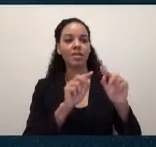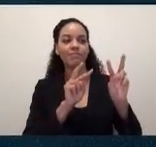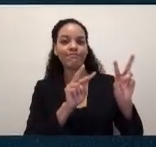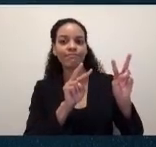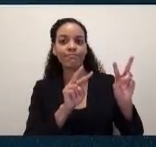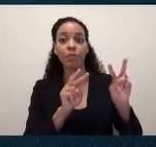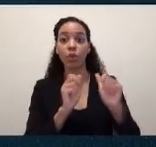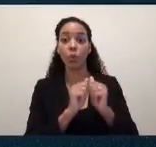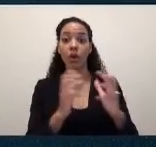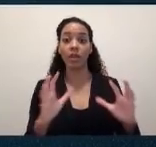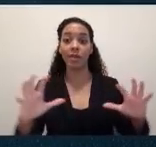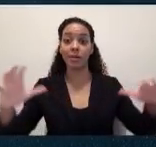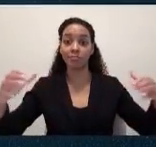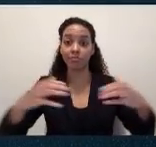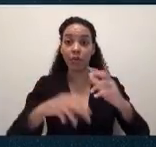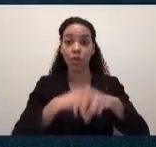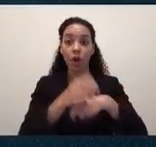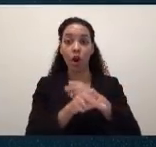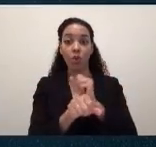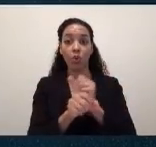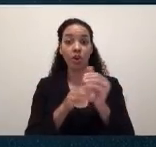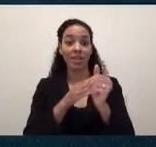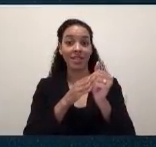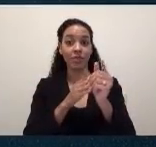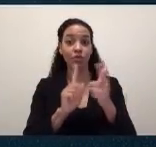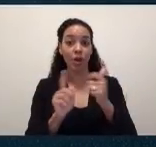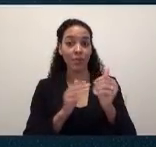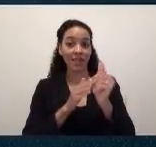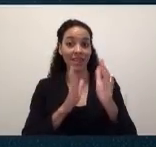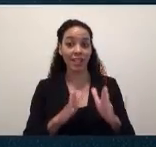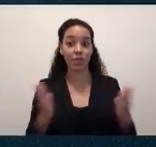of all of the leaders here to really see this through and get it done.